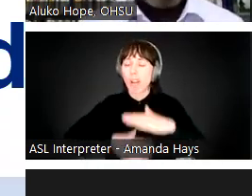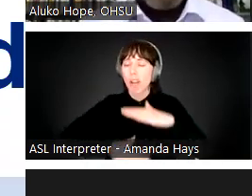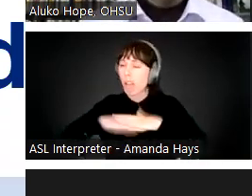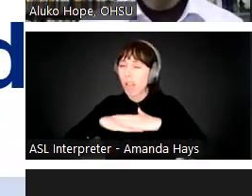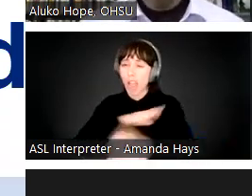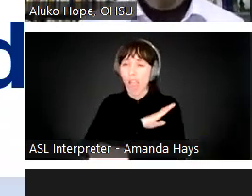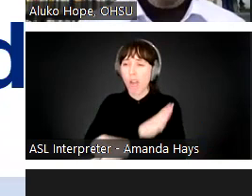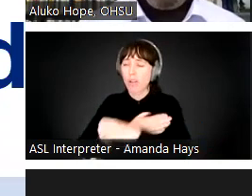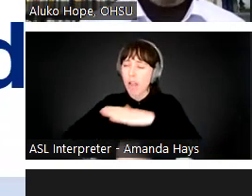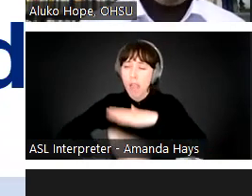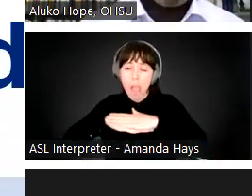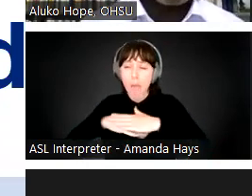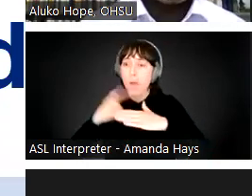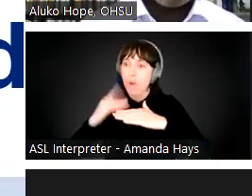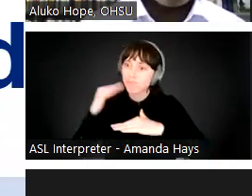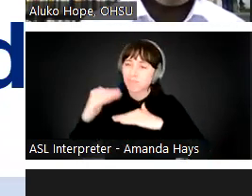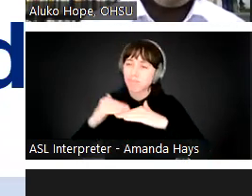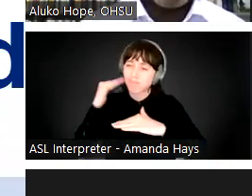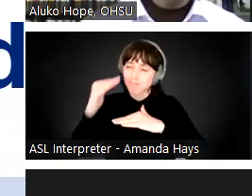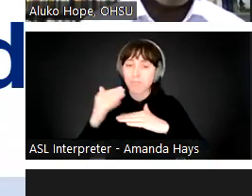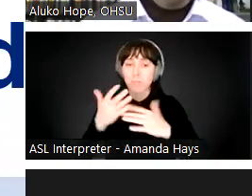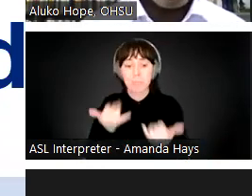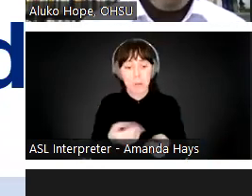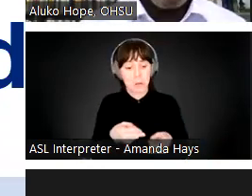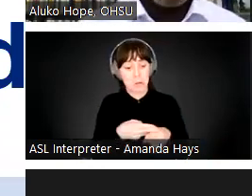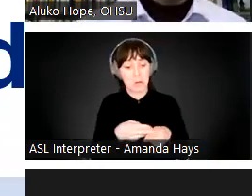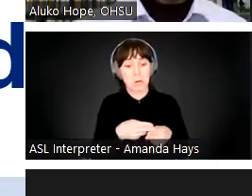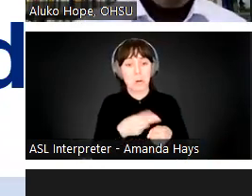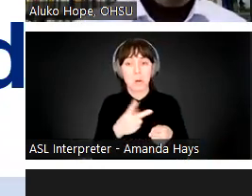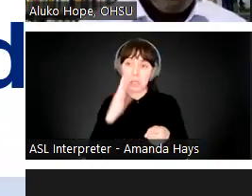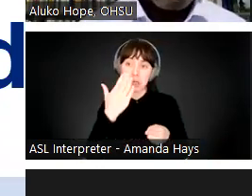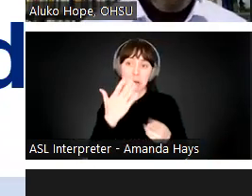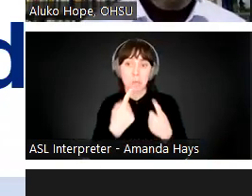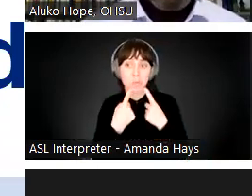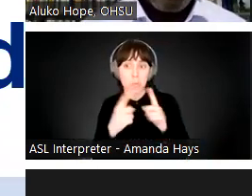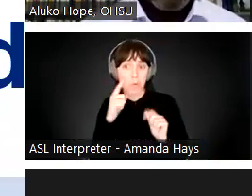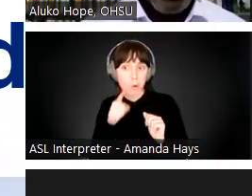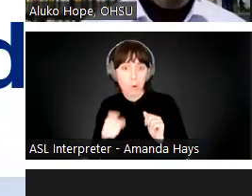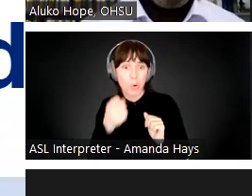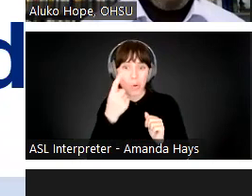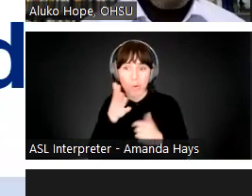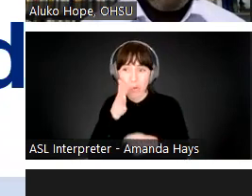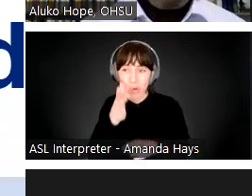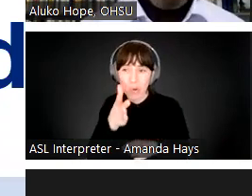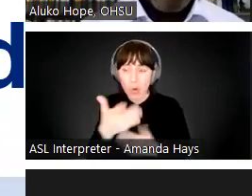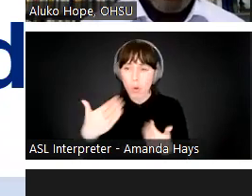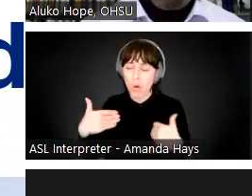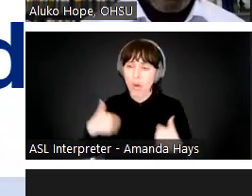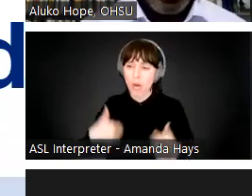that may be good in the short term, but ultimately may create a whole set of other cascade of symptoms that we